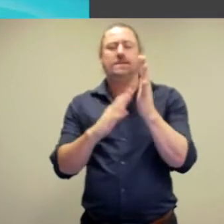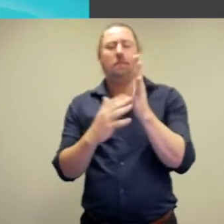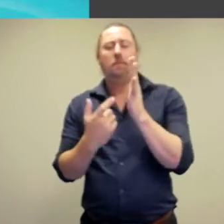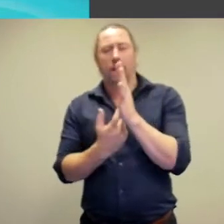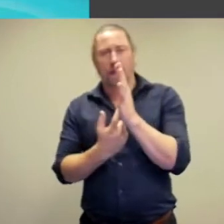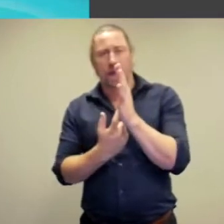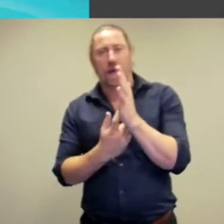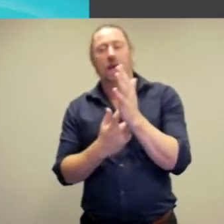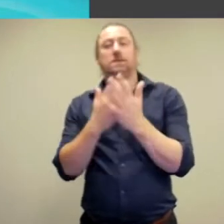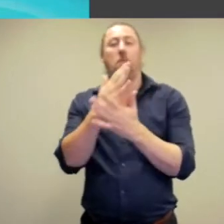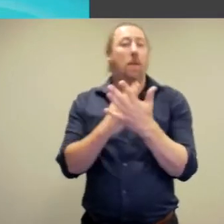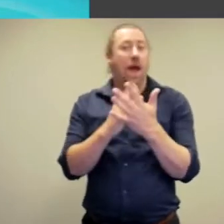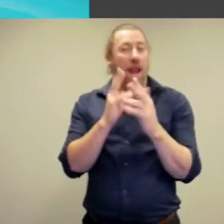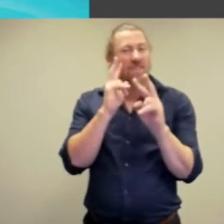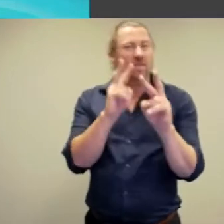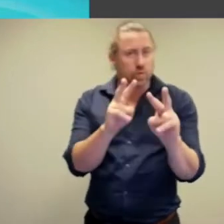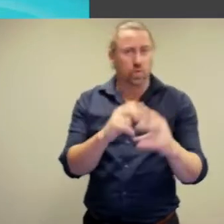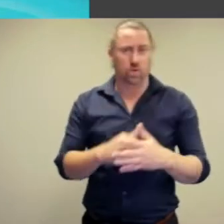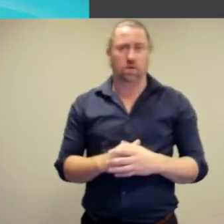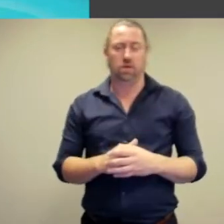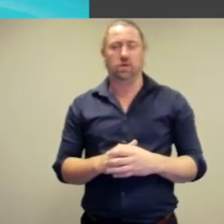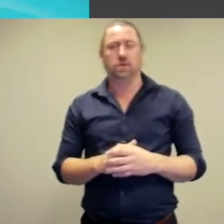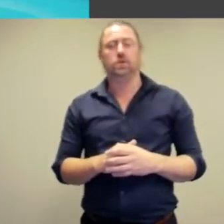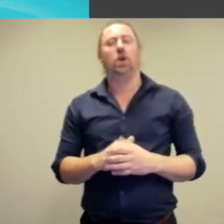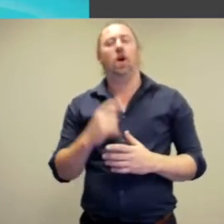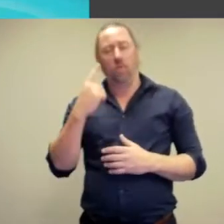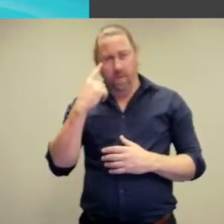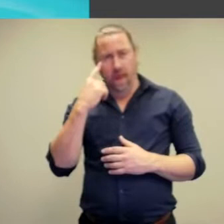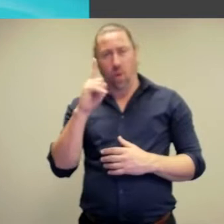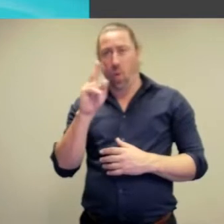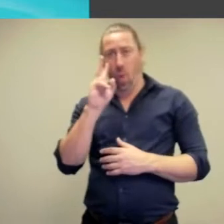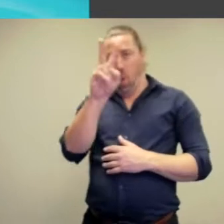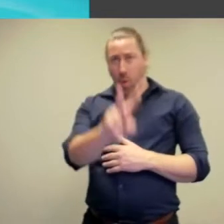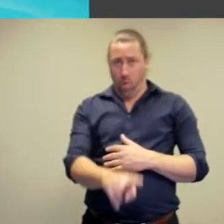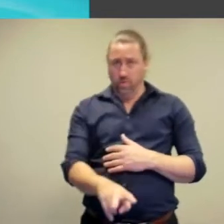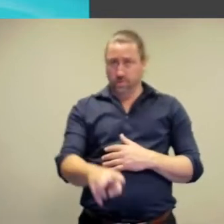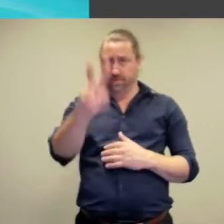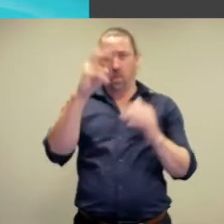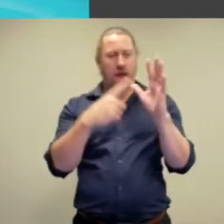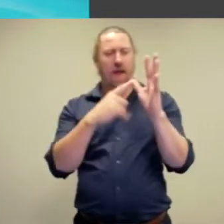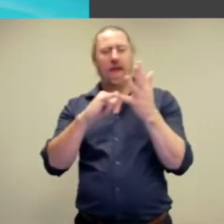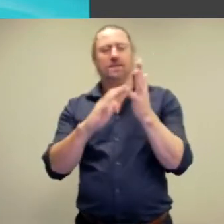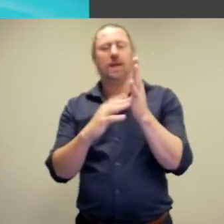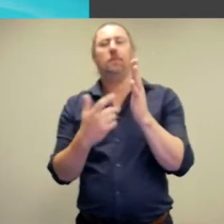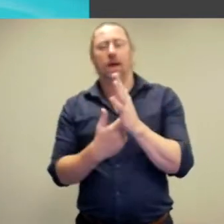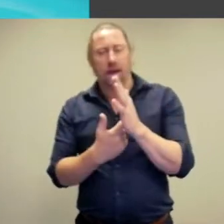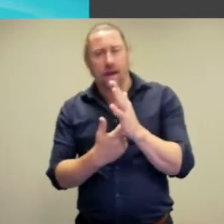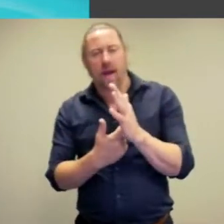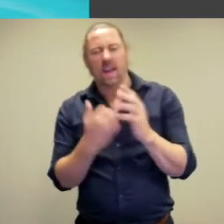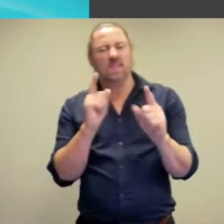visual and if we're thinking about the aesthetics of ASMR,